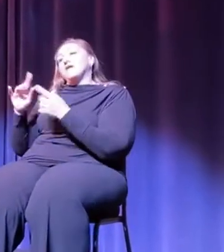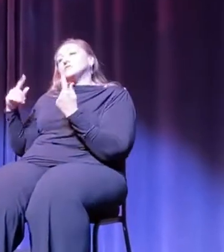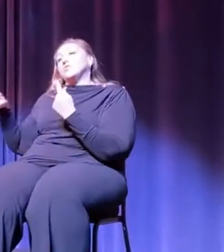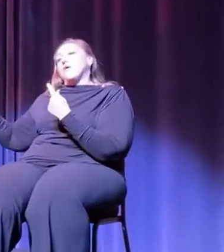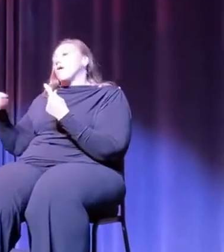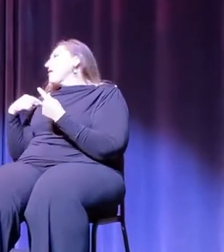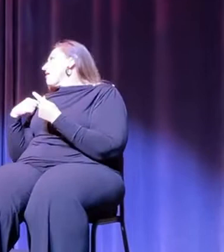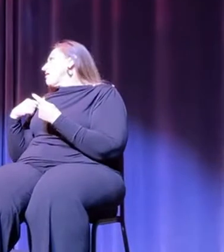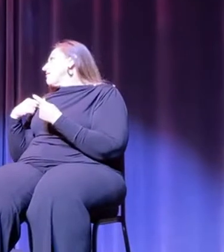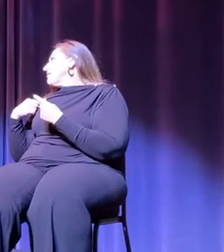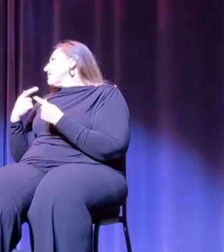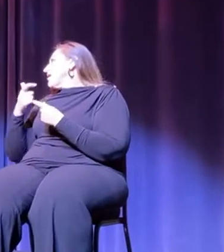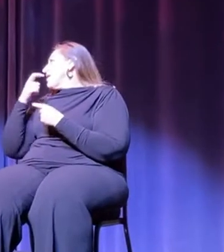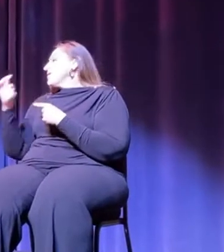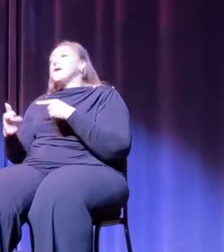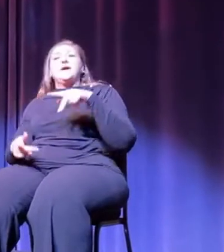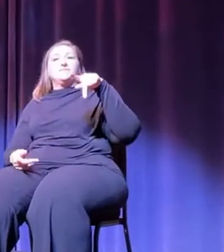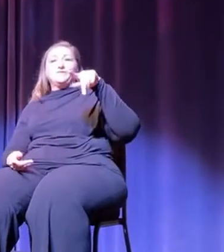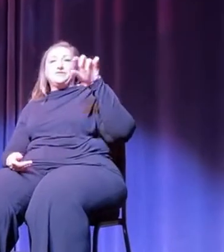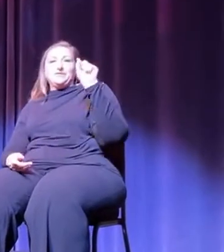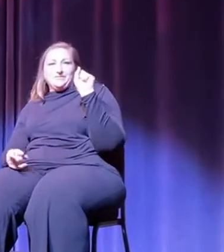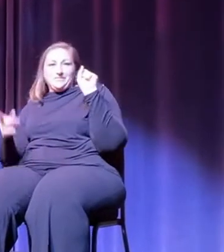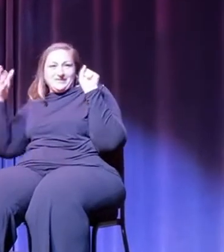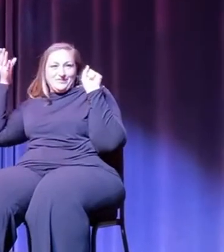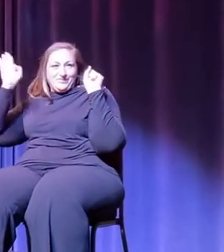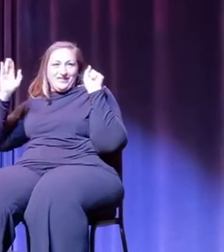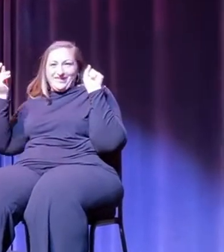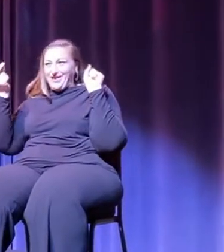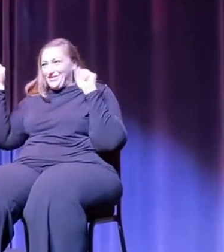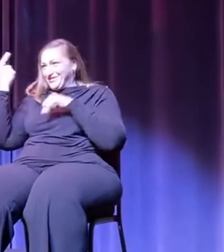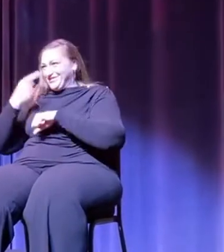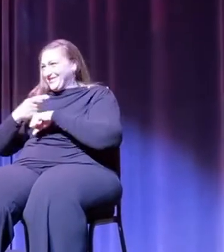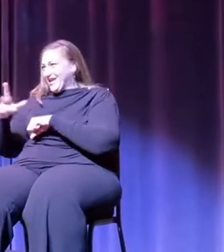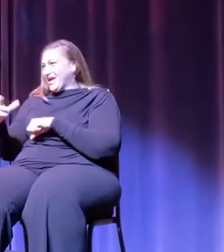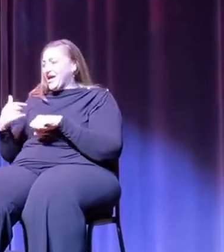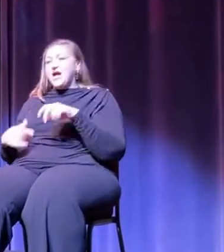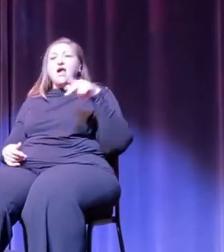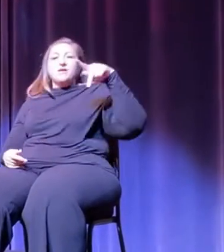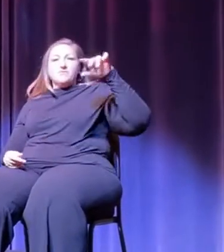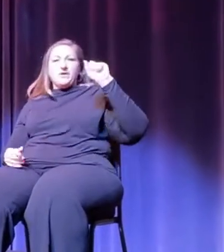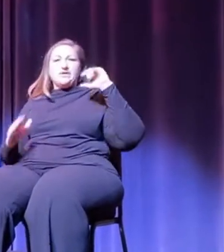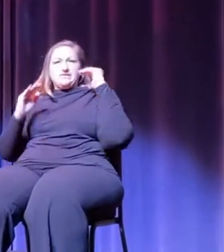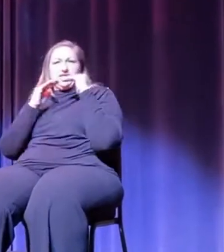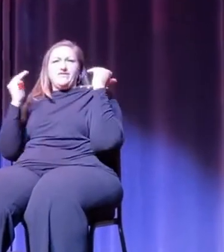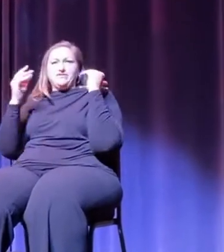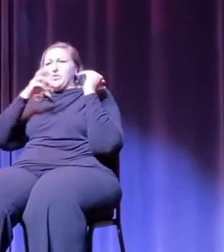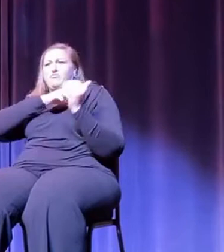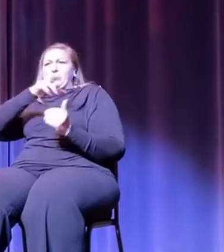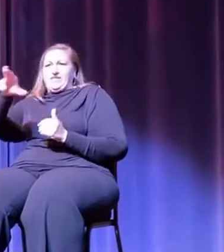I watched Patricia Smith speak the other day. Patricia Smith is my equivalent to like a religious speaker